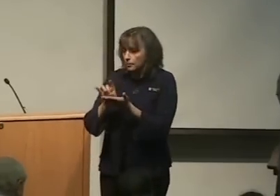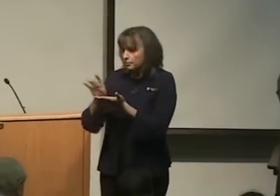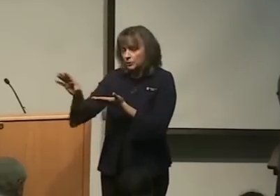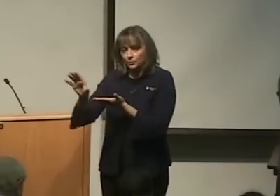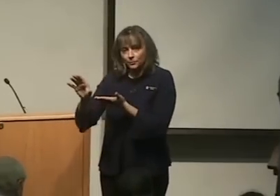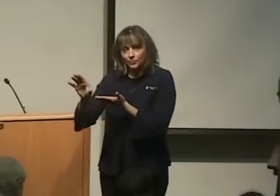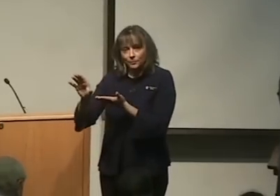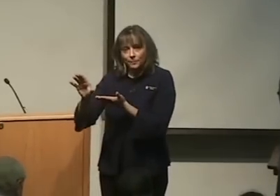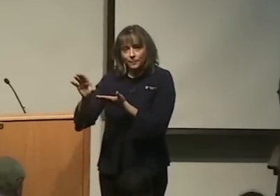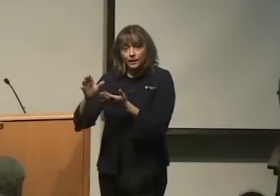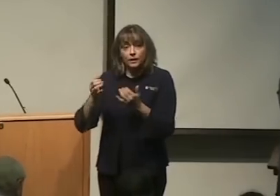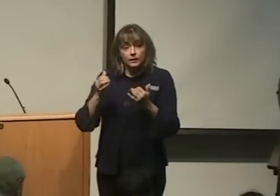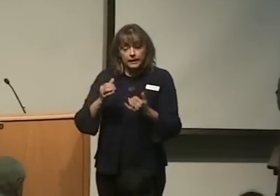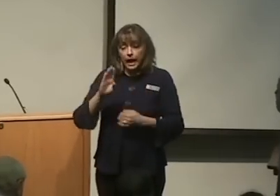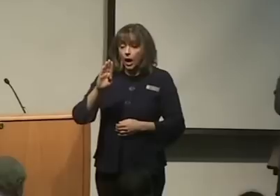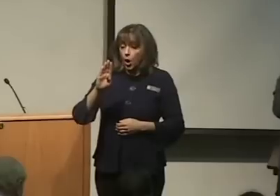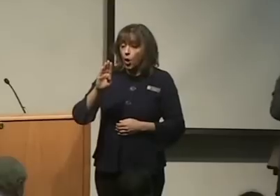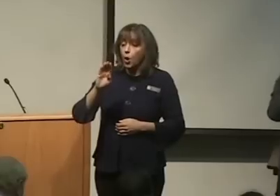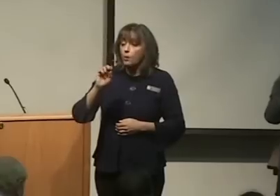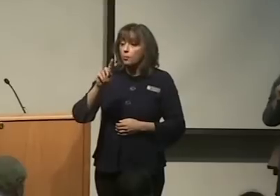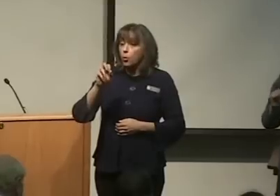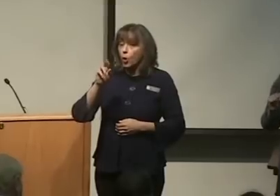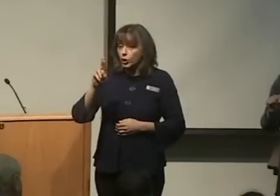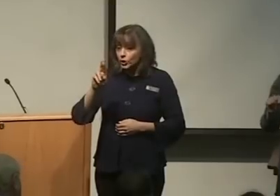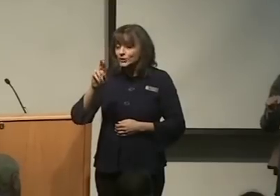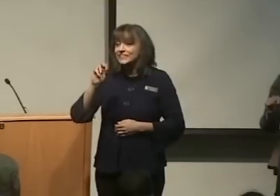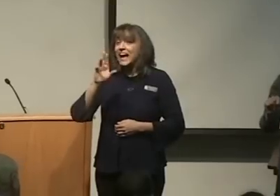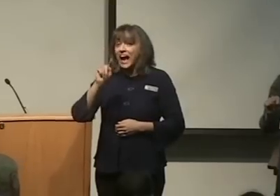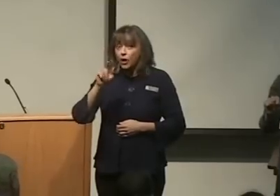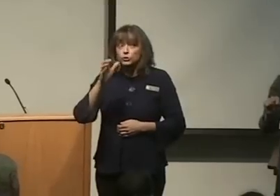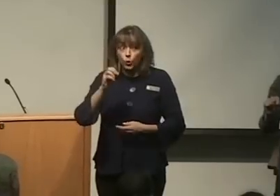selling to Amazon.